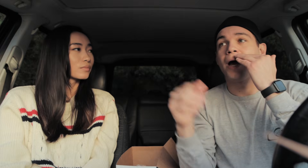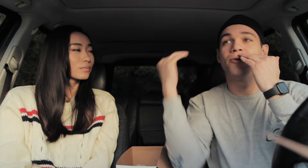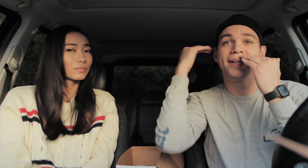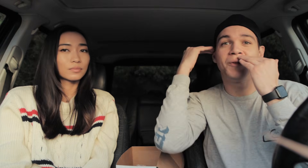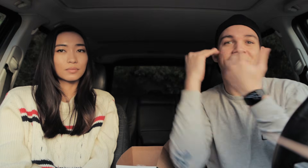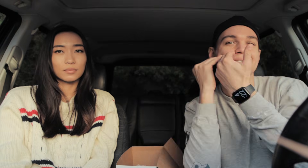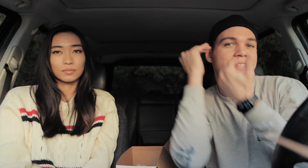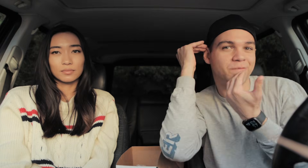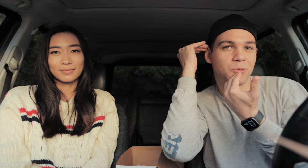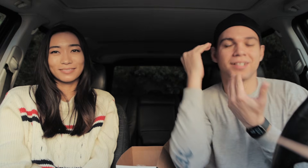mouth. ears. different